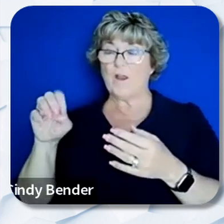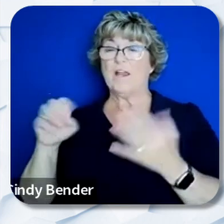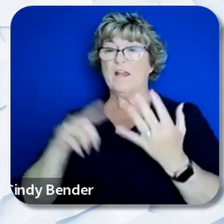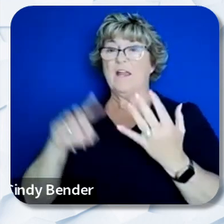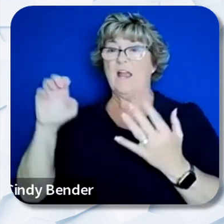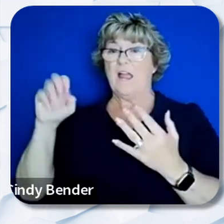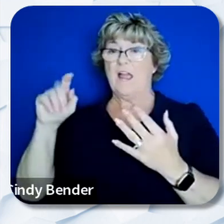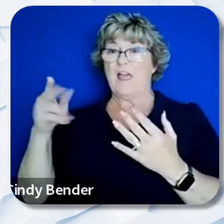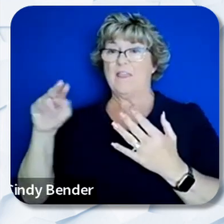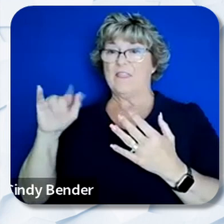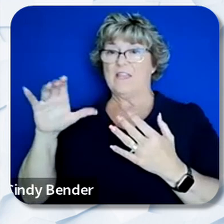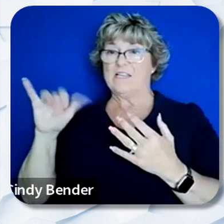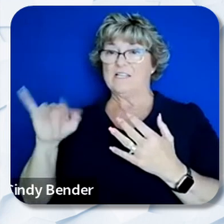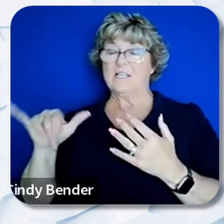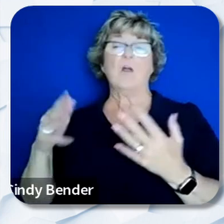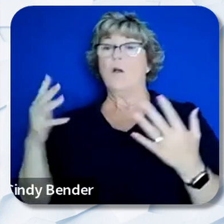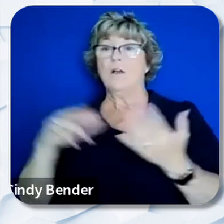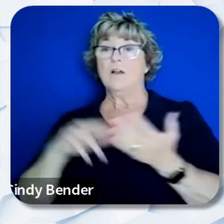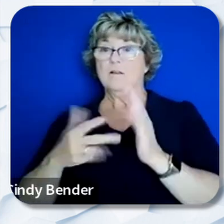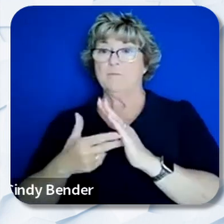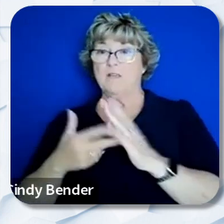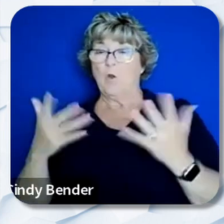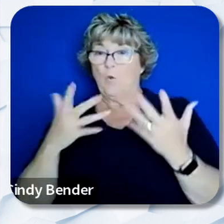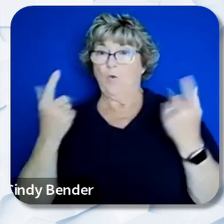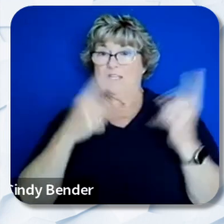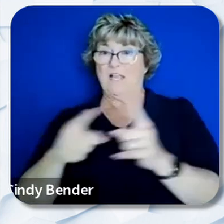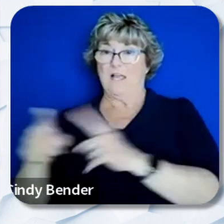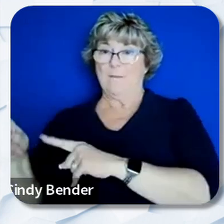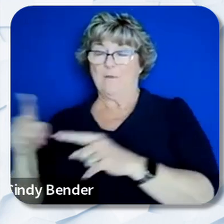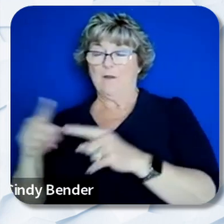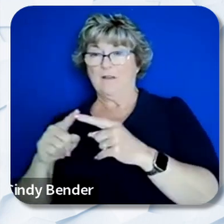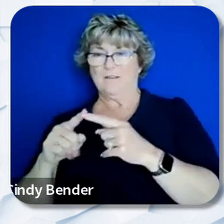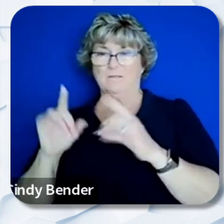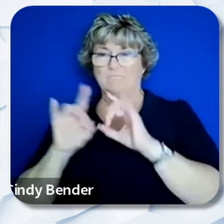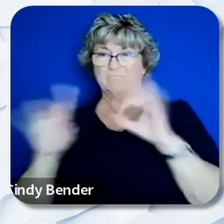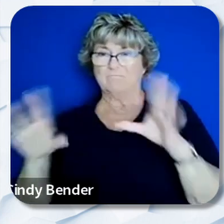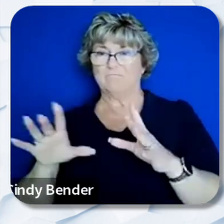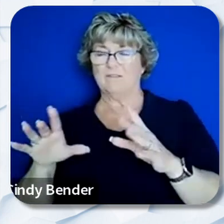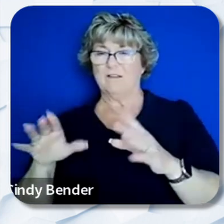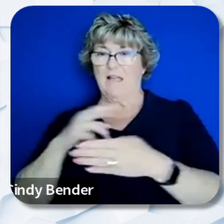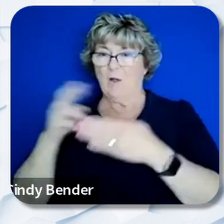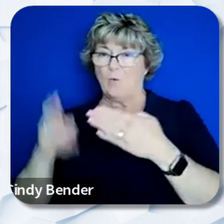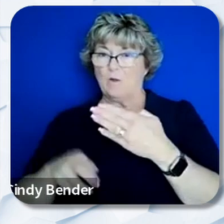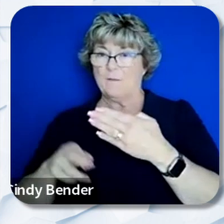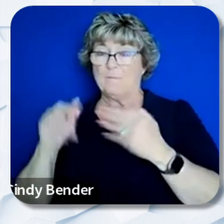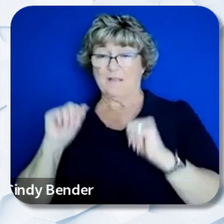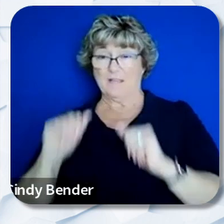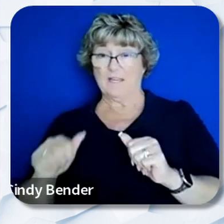in the LEA that is causing some of these poor outcomes? Can we pinpoint a specific set of